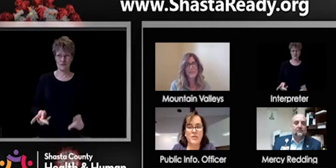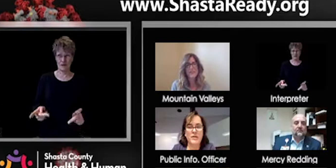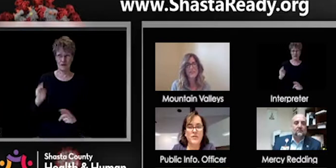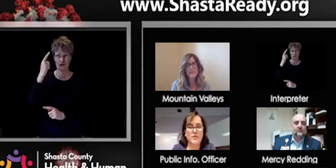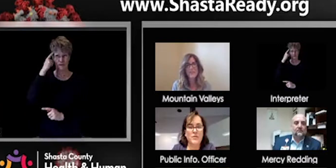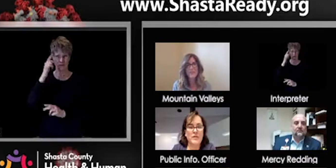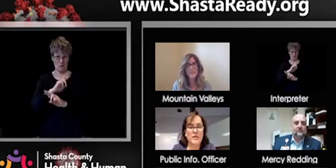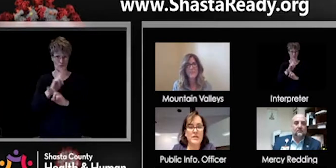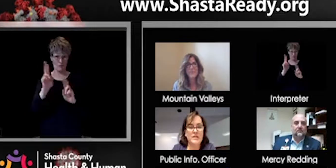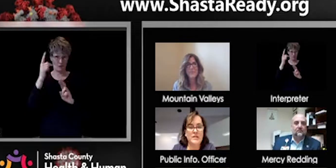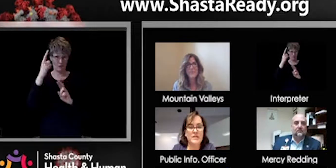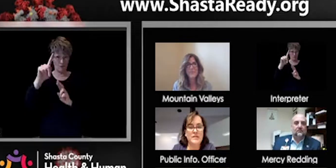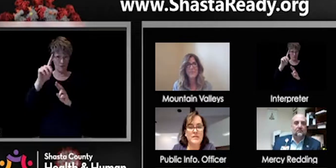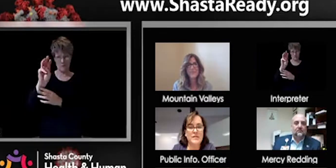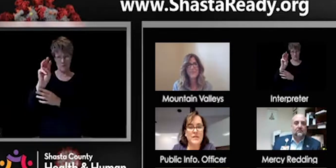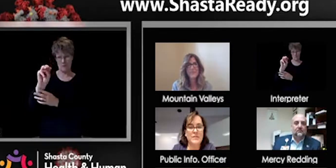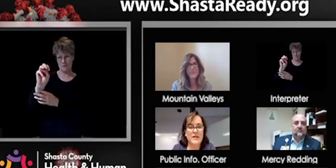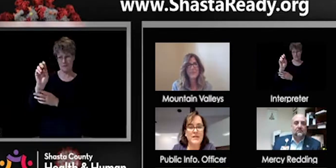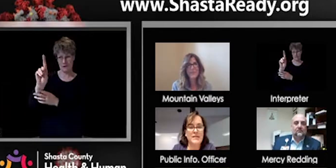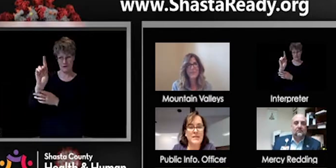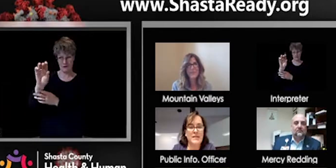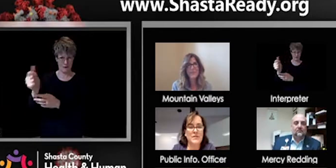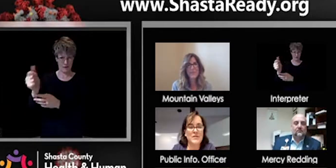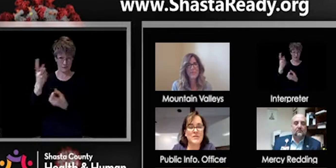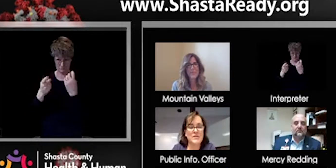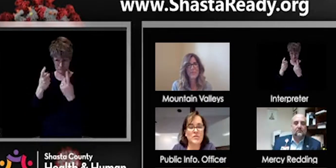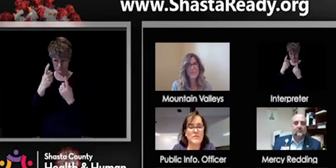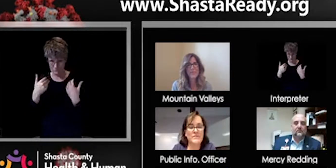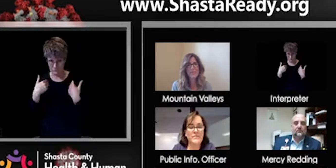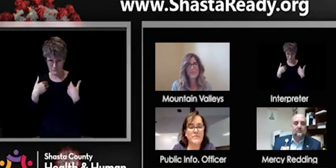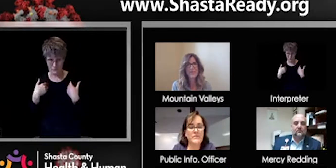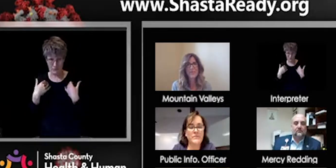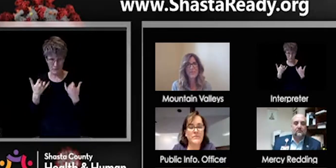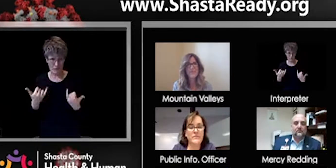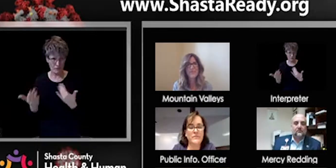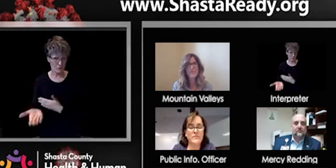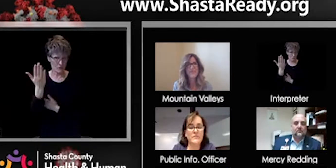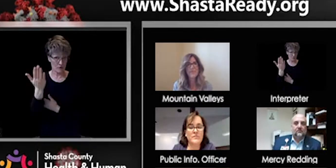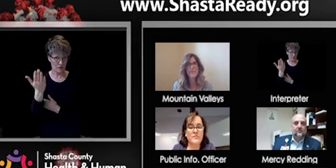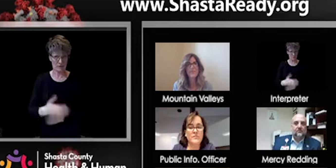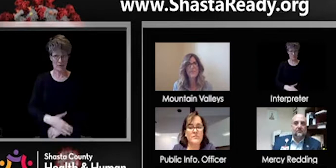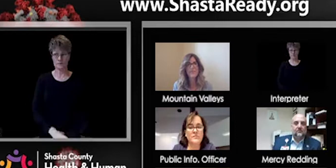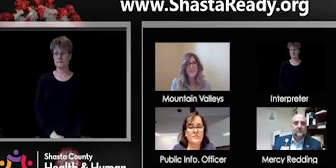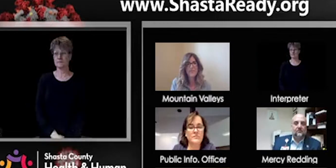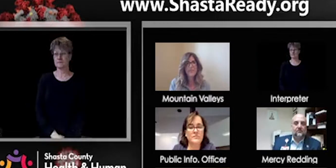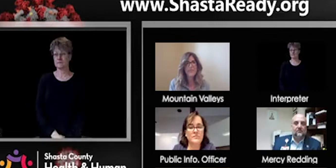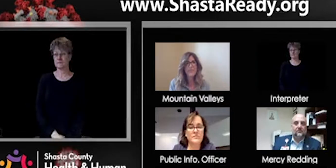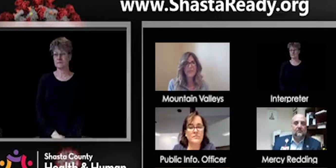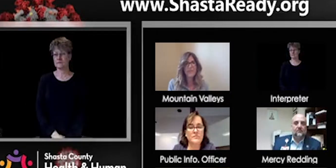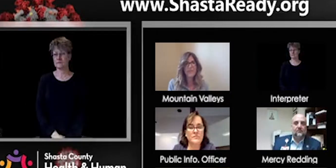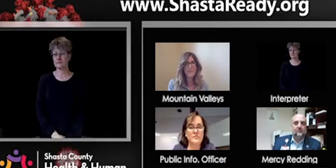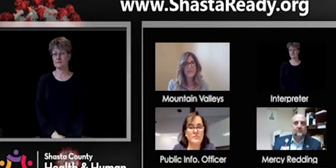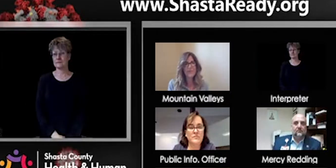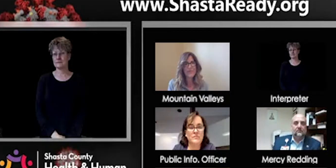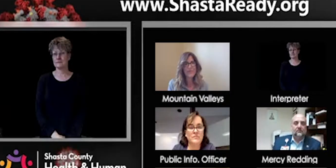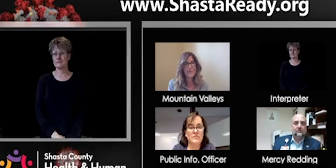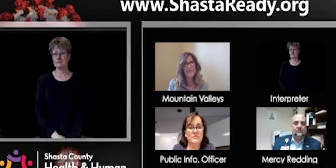ready for media questions. If anybody has anything for us this morning.